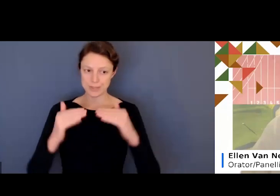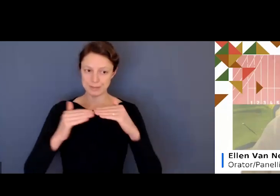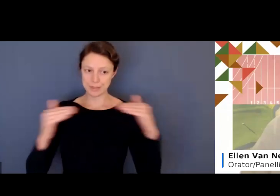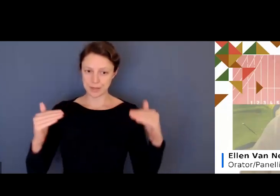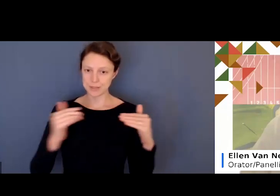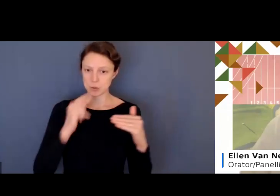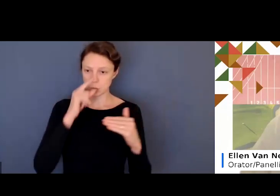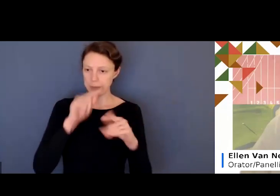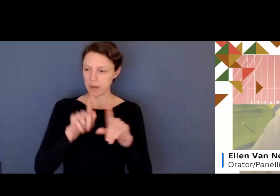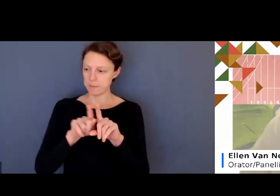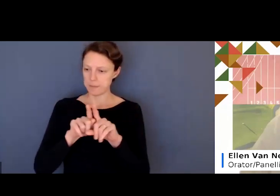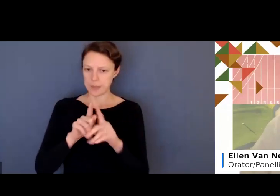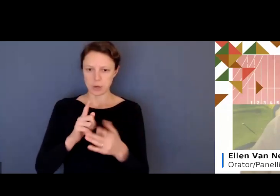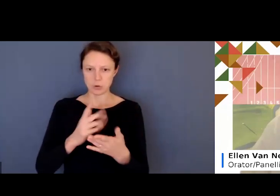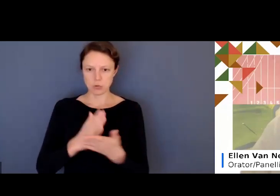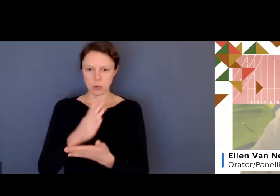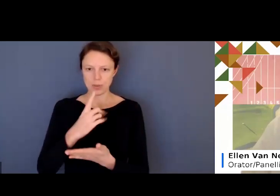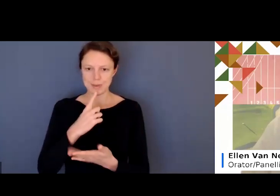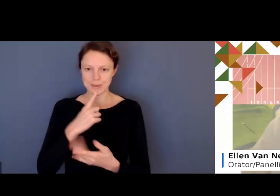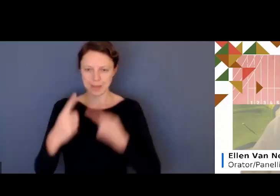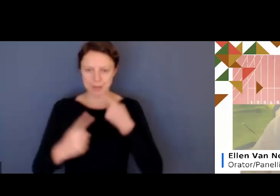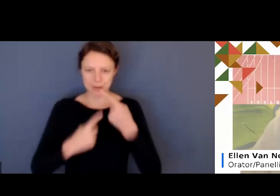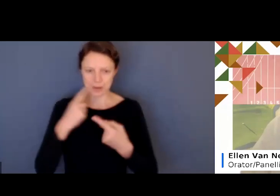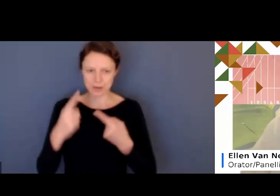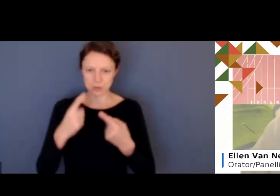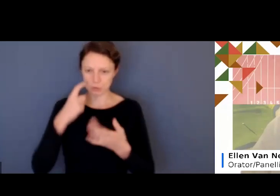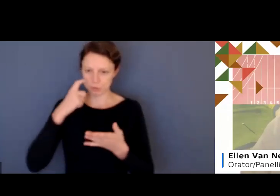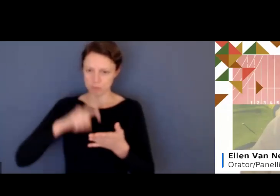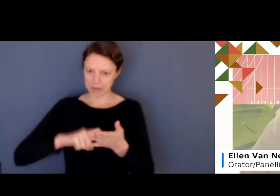to recognize and address with meaningful and restorative action.